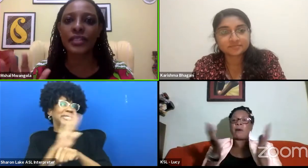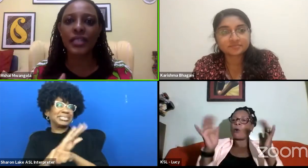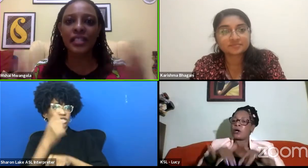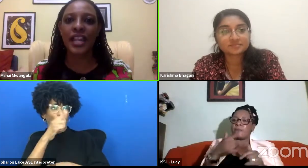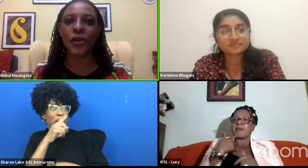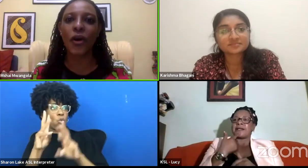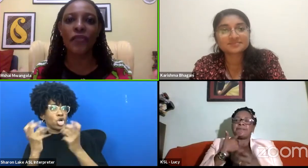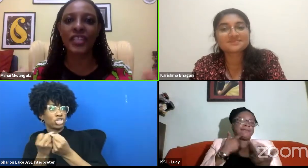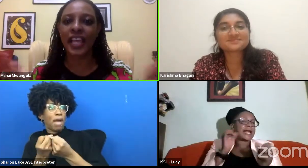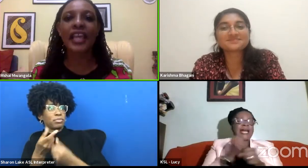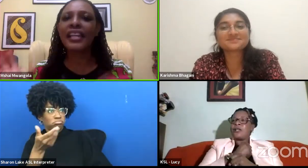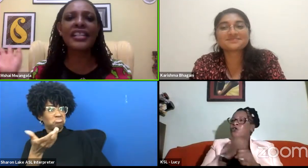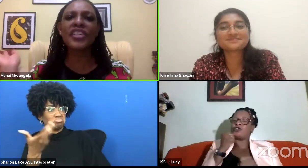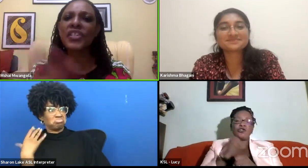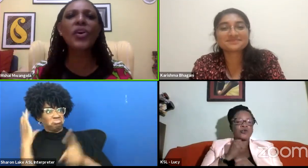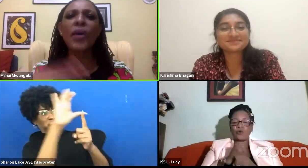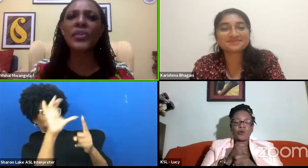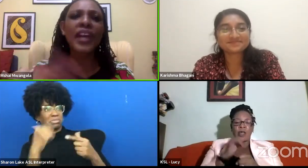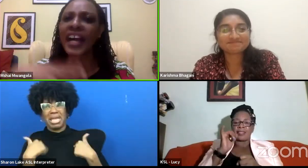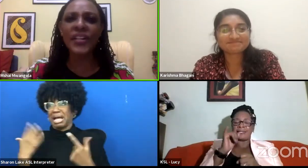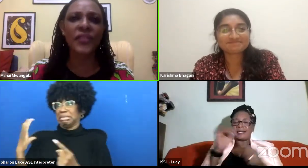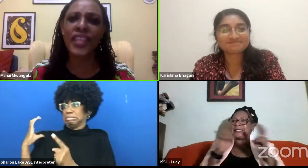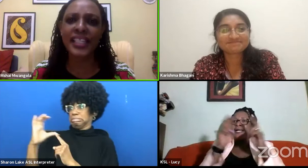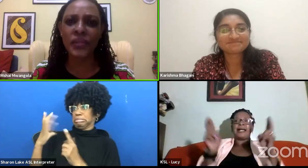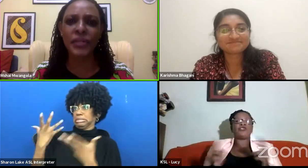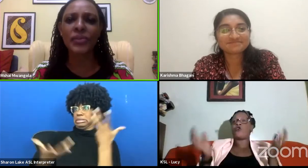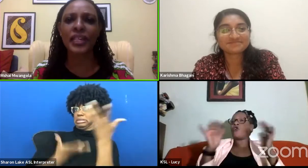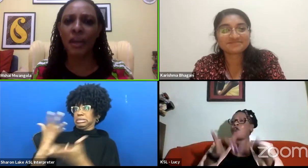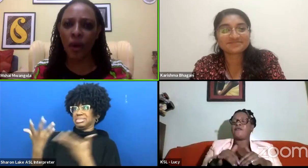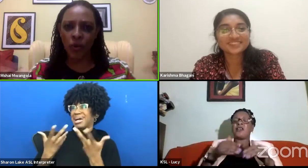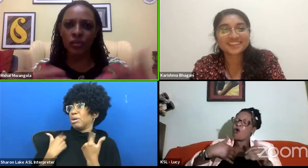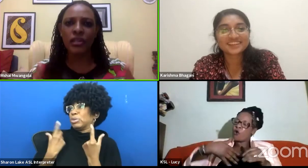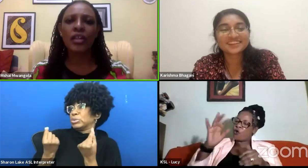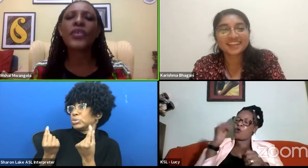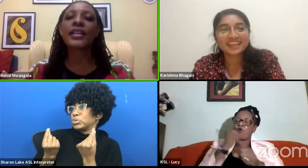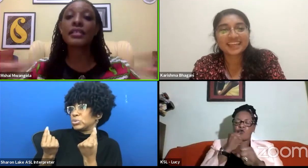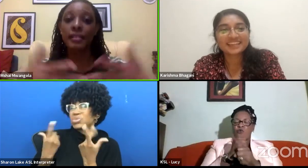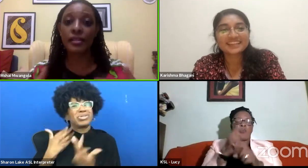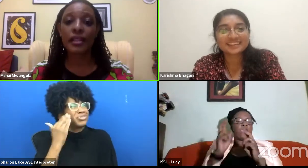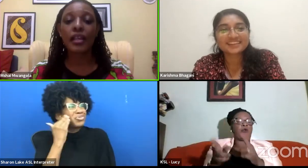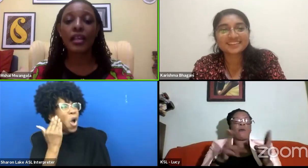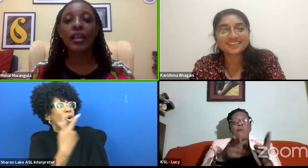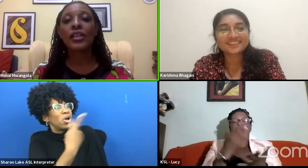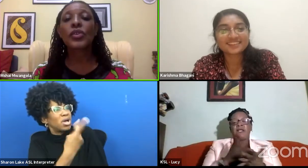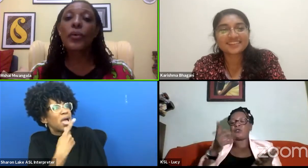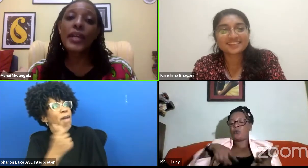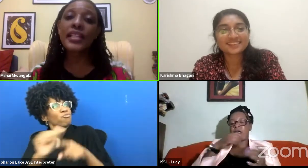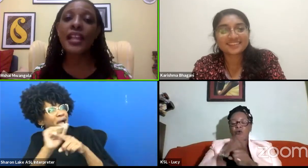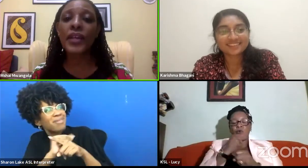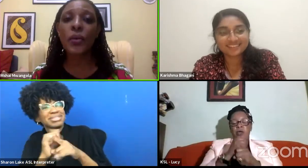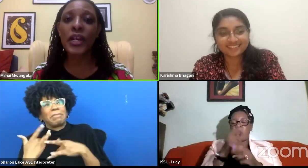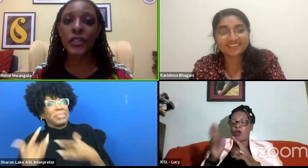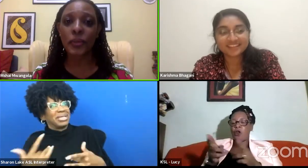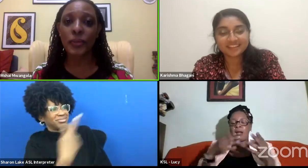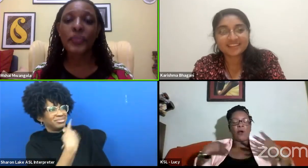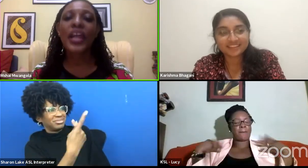You know, it's an international conference." He said, "Just go and do the kinds of things that we do in our own rehearsals." So I went and I ran a workshop.